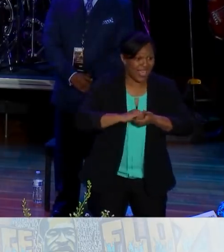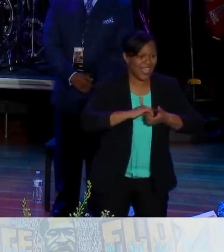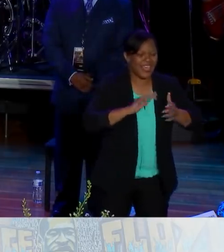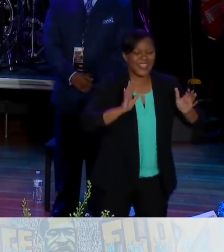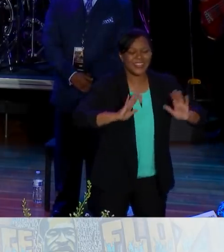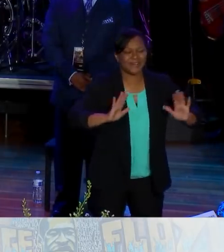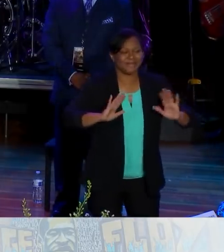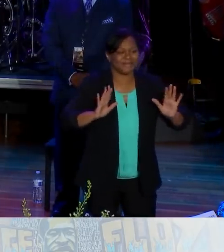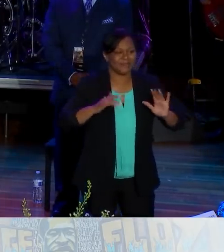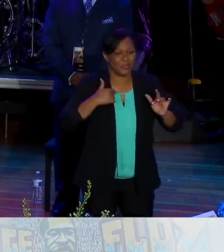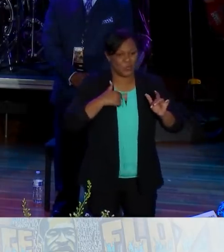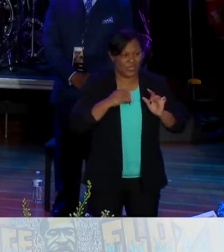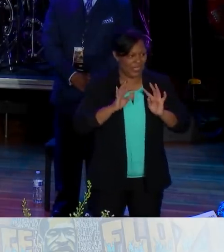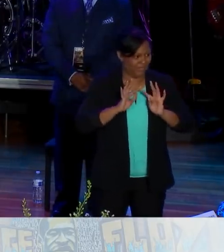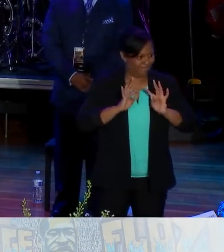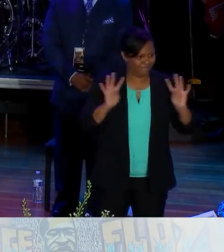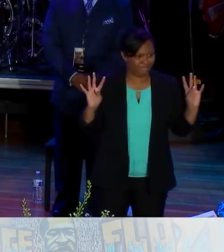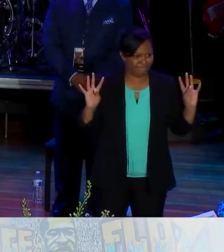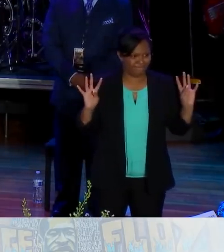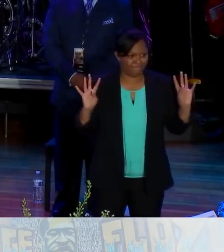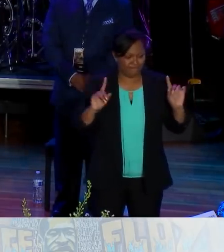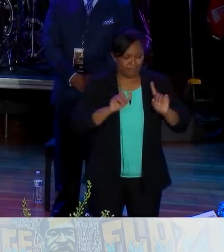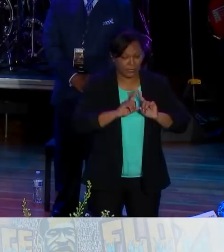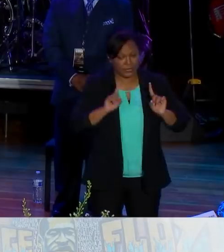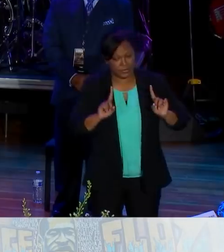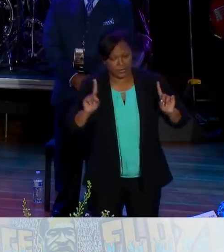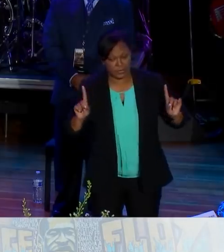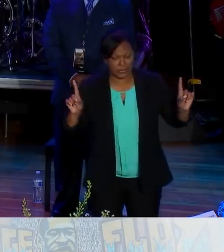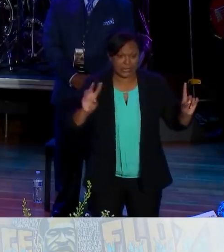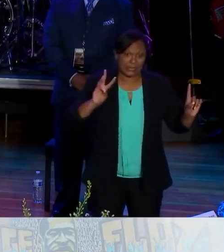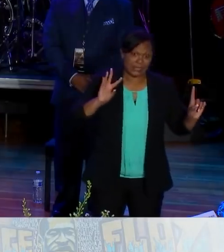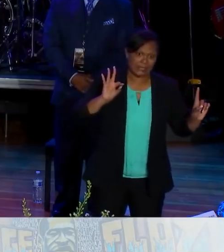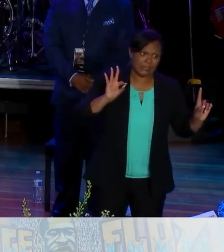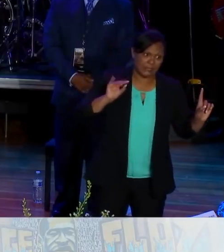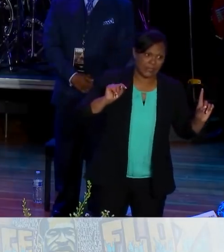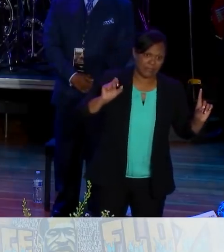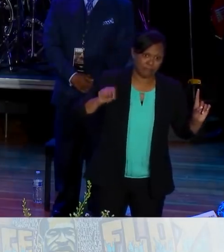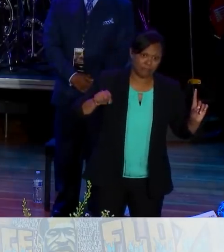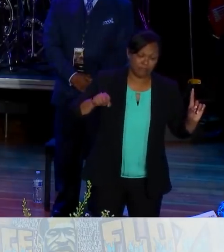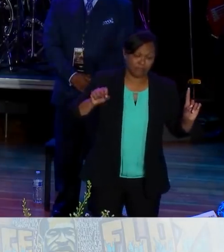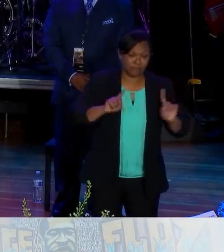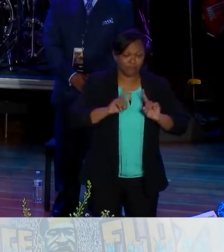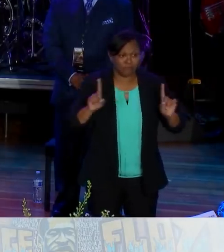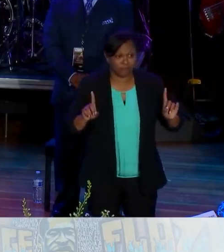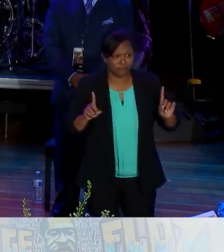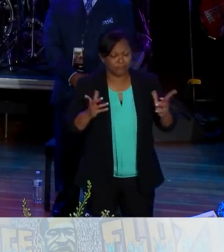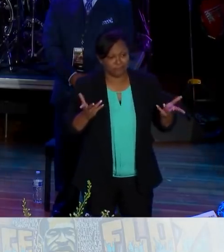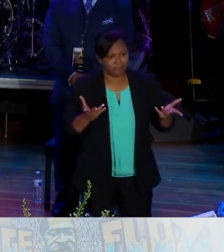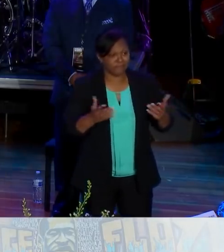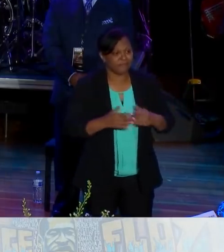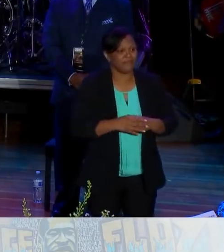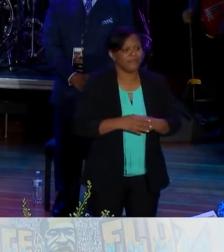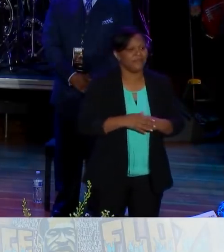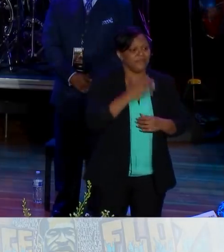YOU TO TAKE HANDS, BUT I WANT YOU TO STAND NEXT TO SOMEONE WITH THE RIGHT DISTANCE,